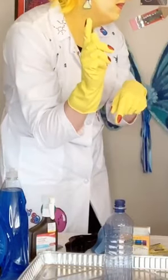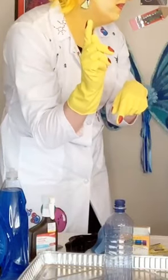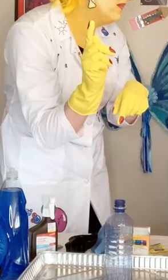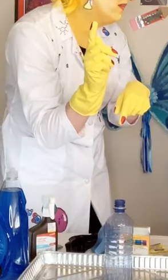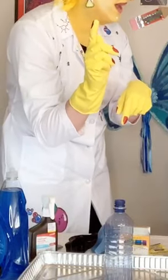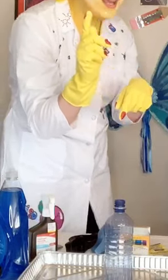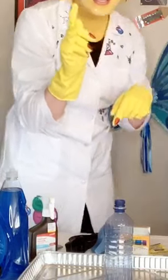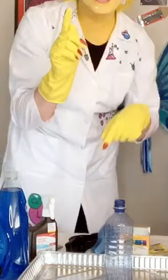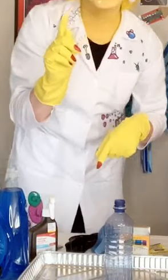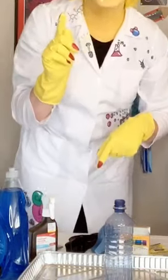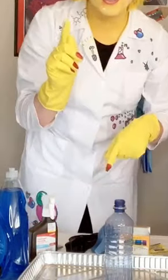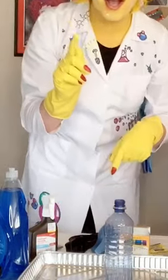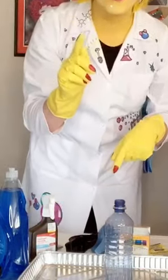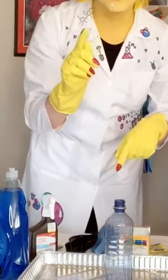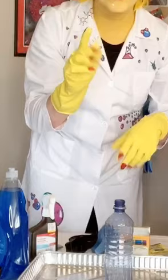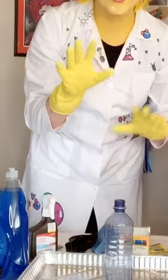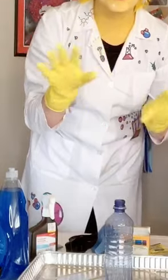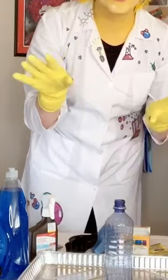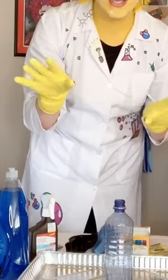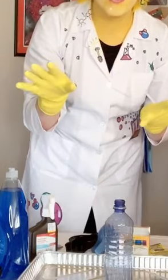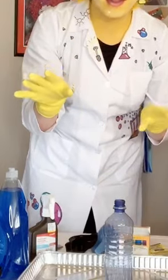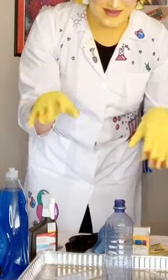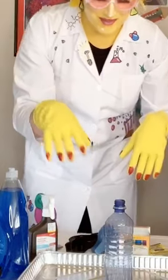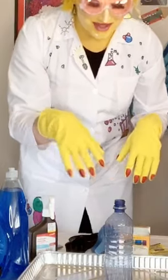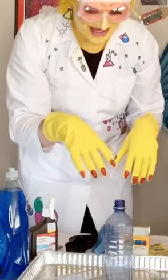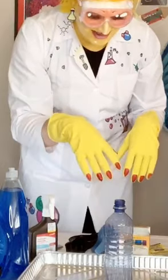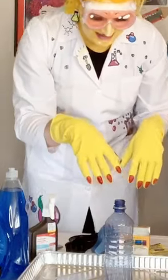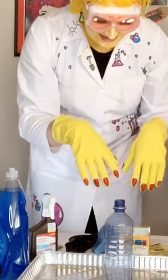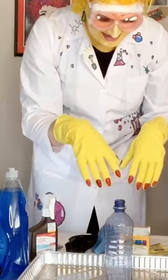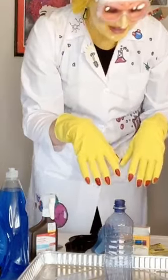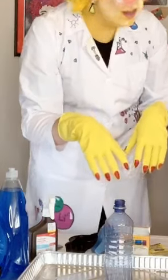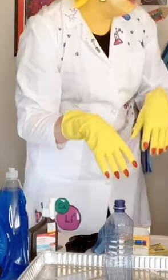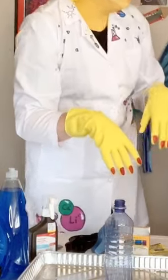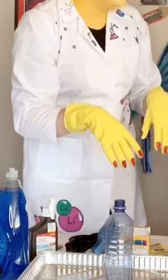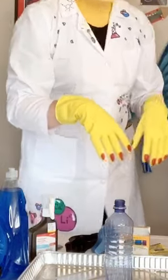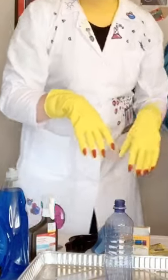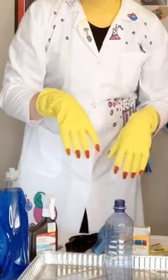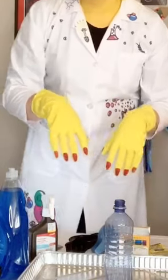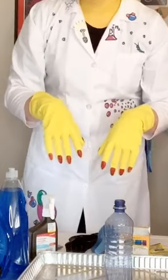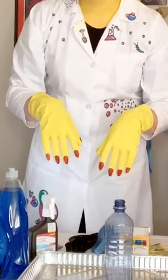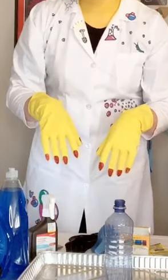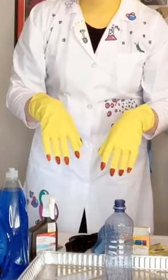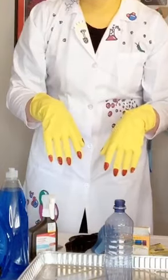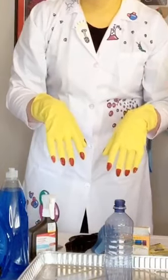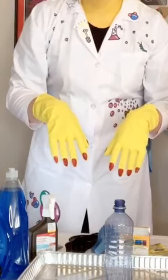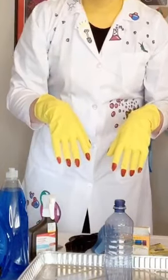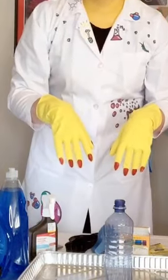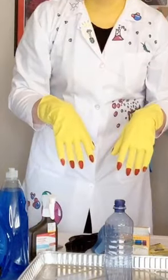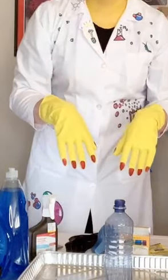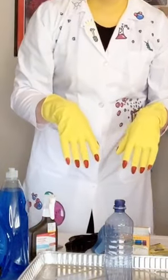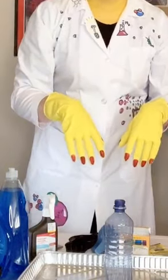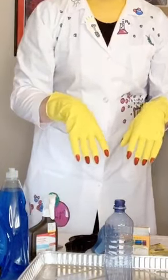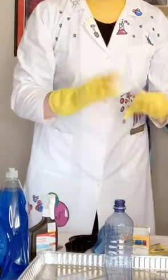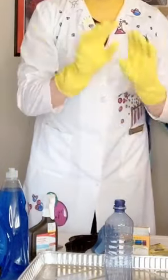Yeah. You were okay? CALI: It was okay. Everything worked out. Well, her skin turned yellow. BARB: Yeah. That's what I'm worried about. CALI: Well this